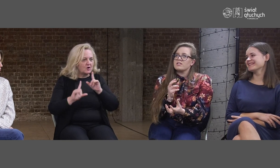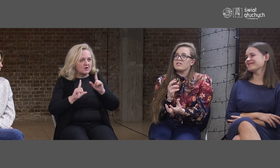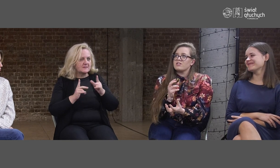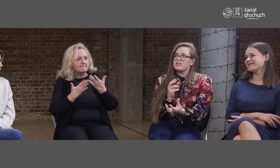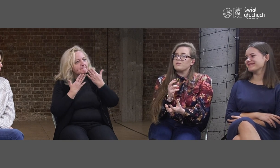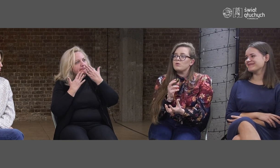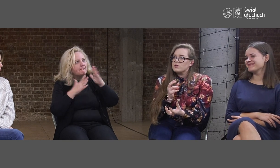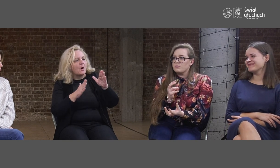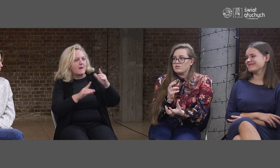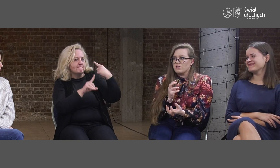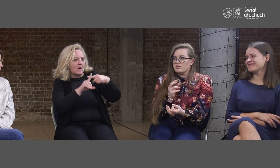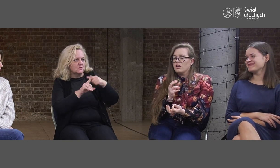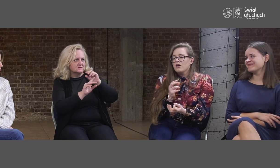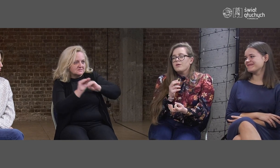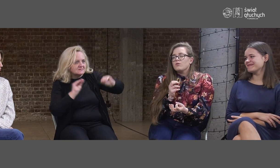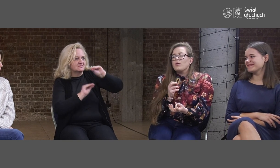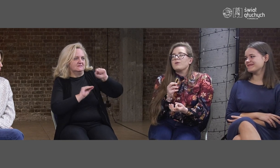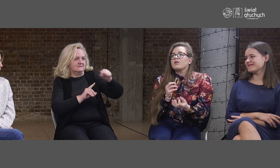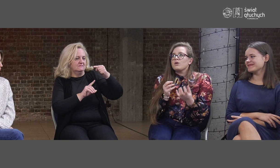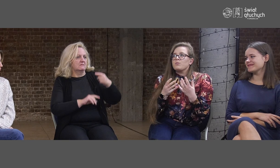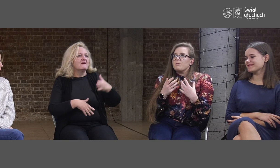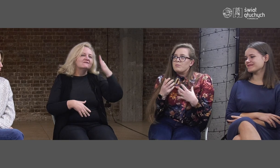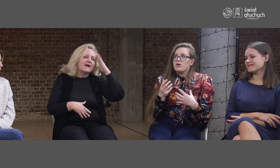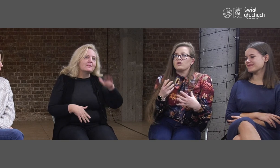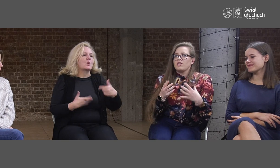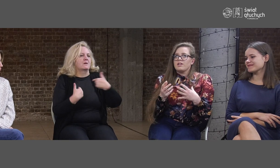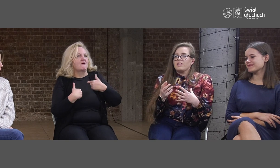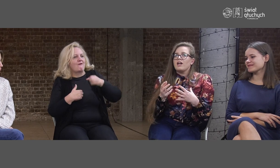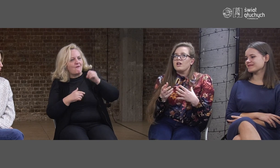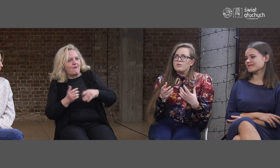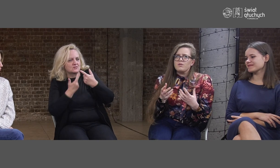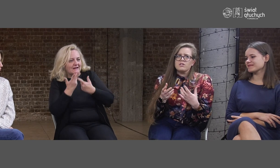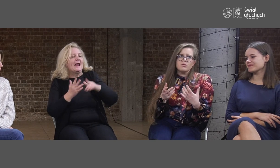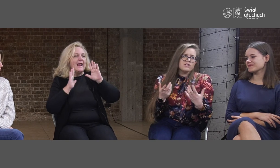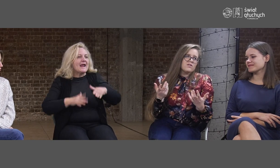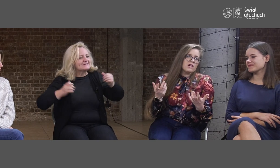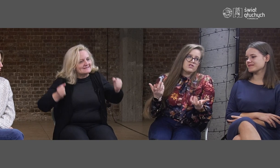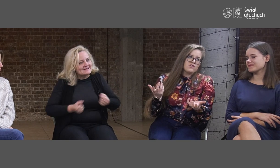Showing, however, the upside of being... Okay, it is known, we have it worse etc. But still, it seems to me,